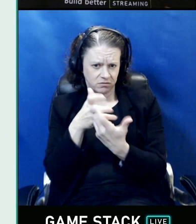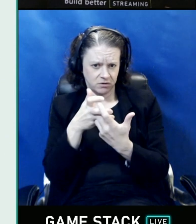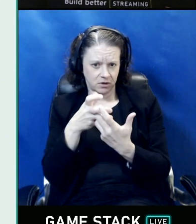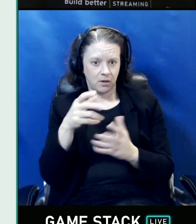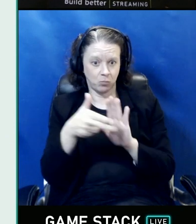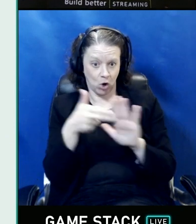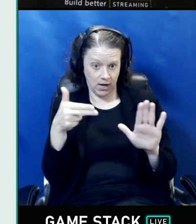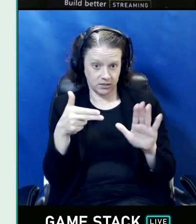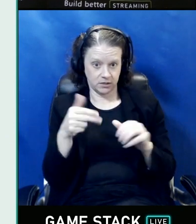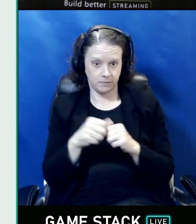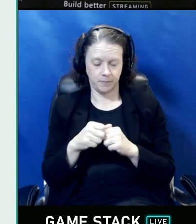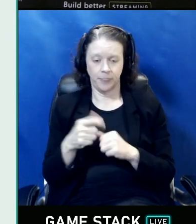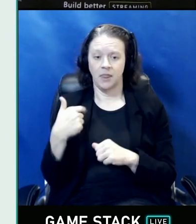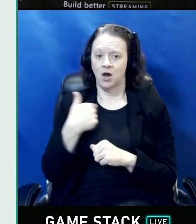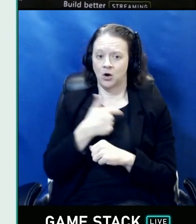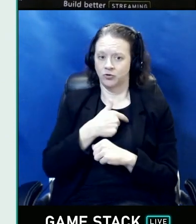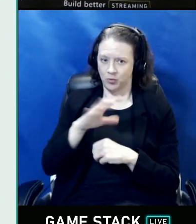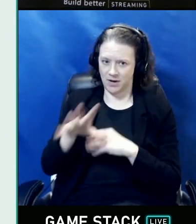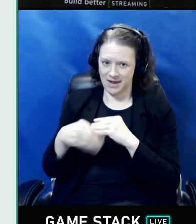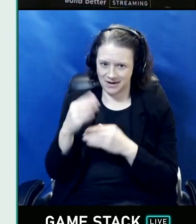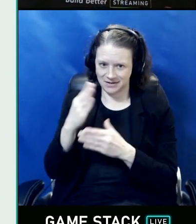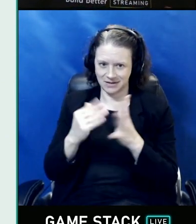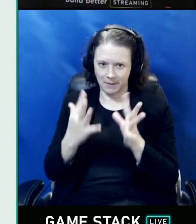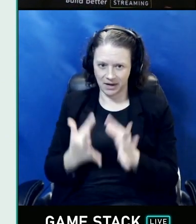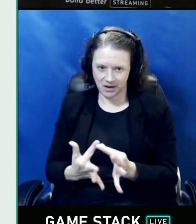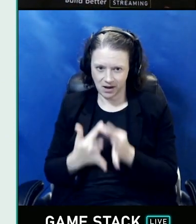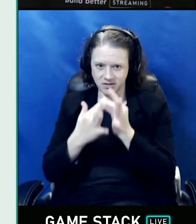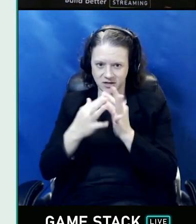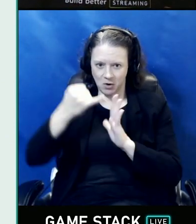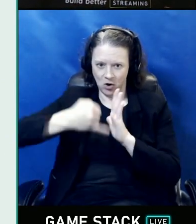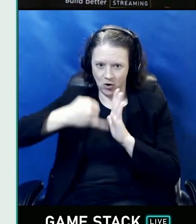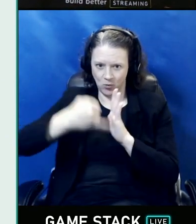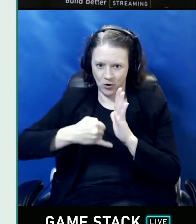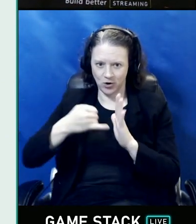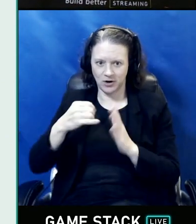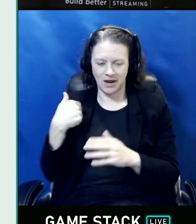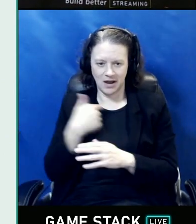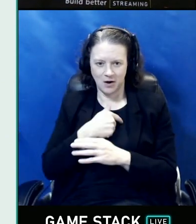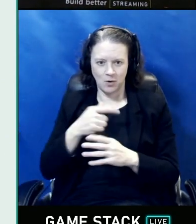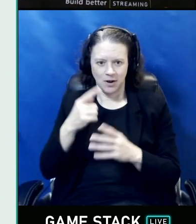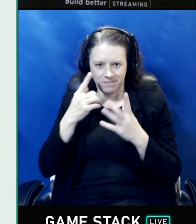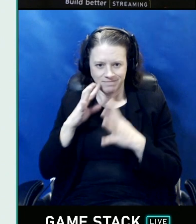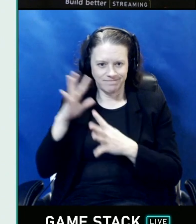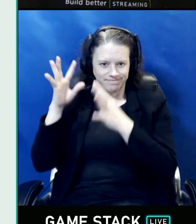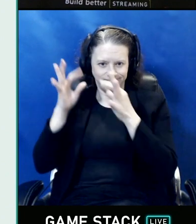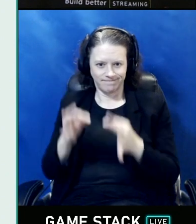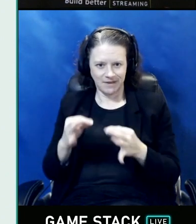So we put some custom artwork into place, and we landed on our final set of touch controls.